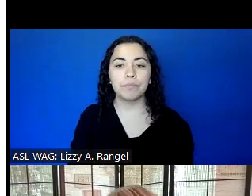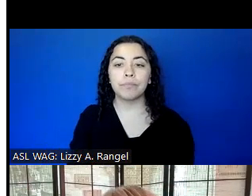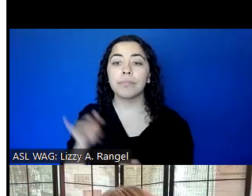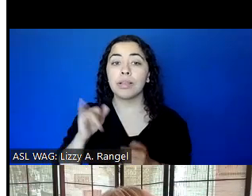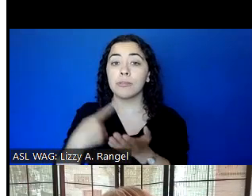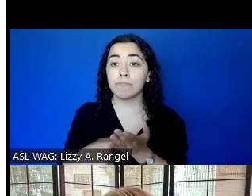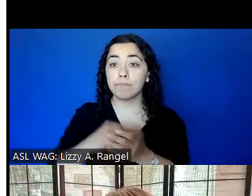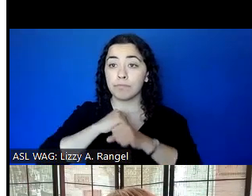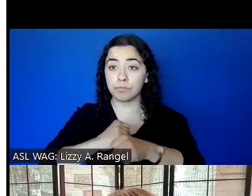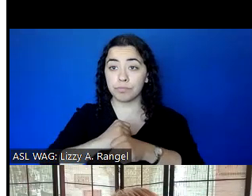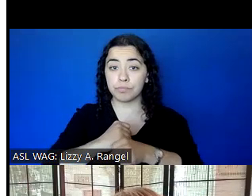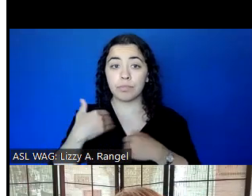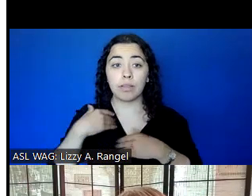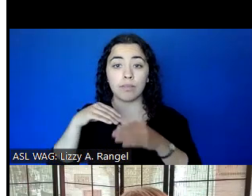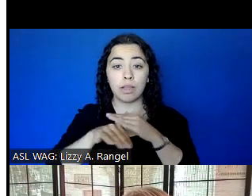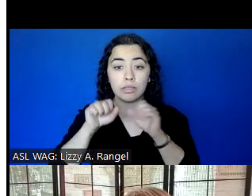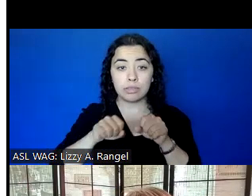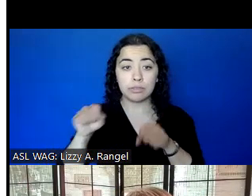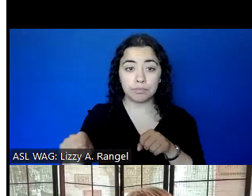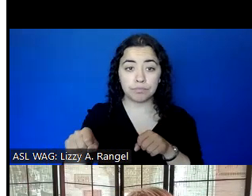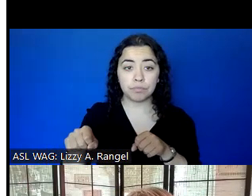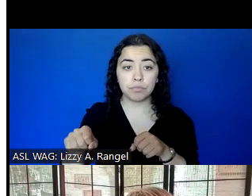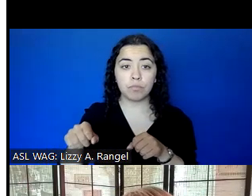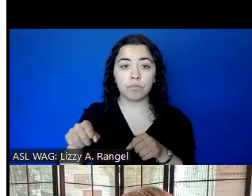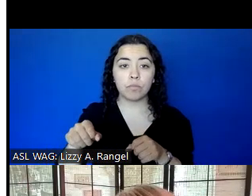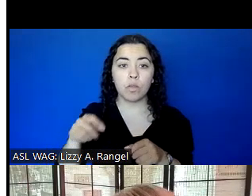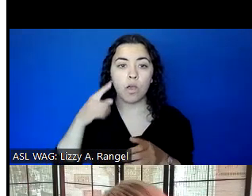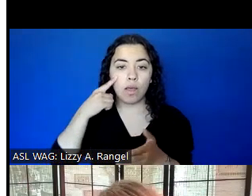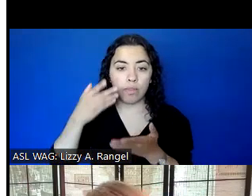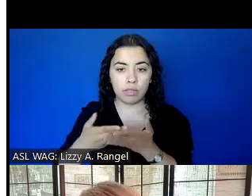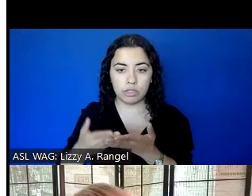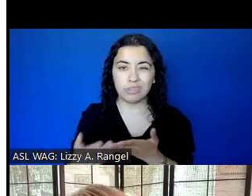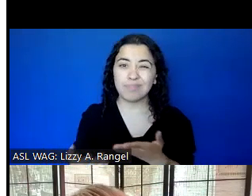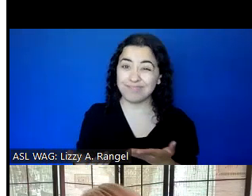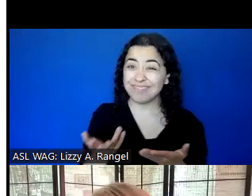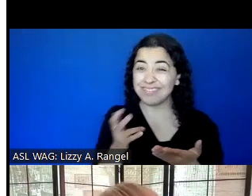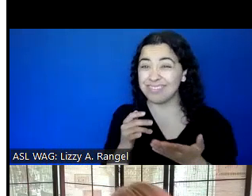the shaping. We have dictionaries and thesauruses and tool tips that might pop